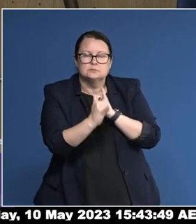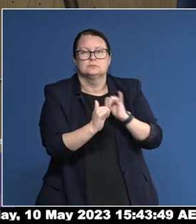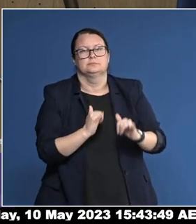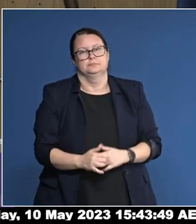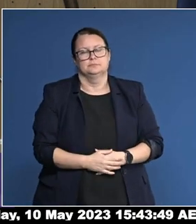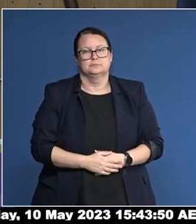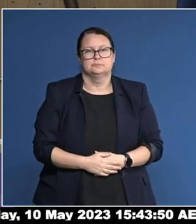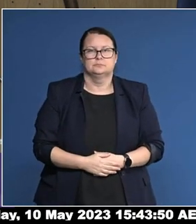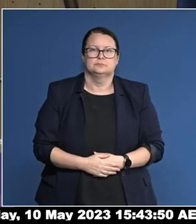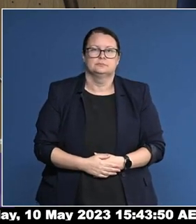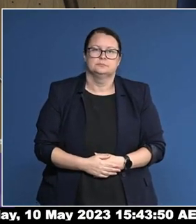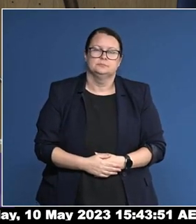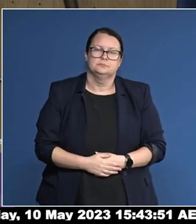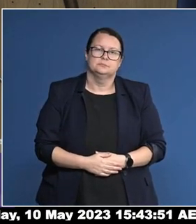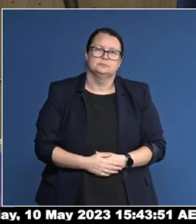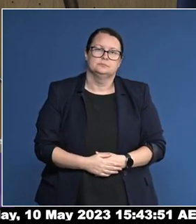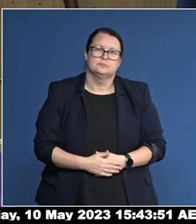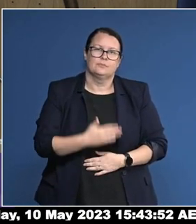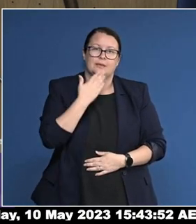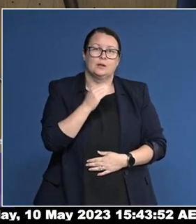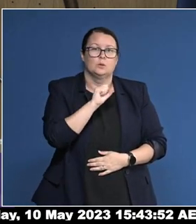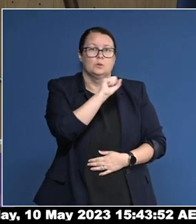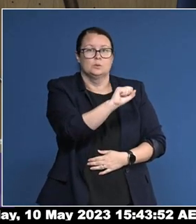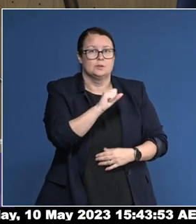Thank you also to their legal representatives from Queensland and the